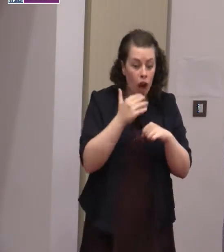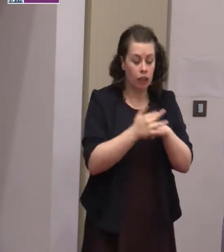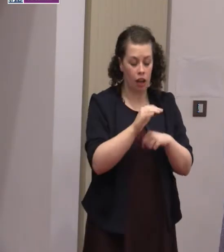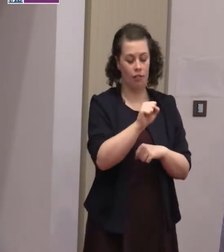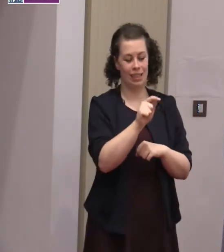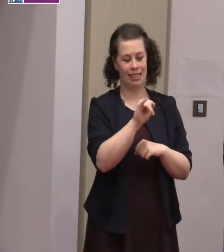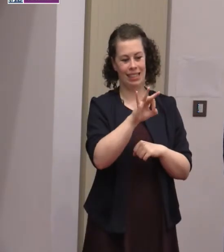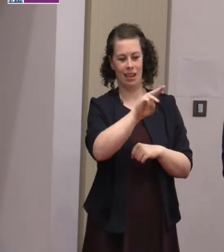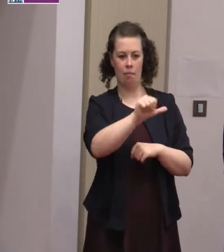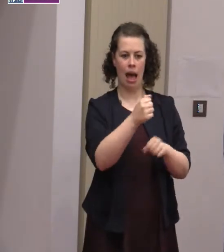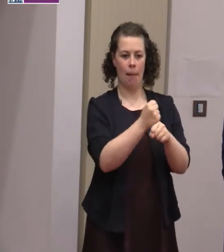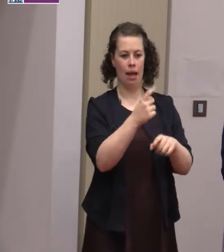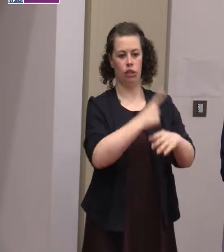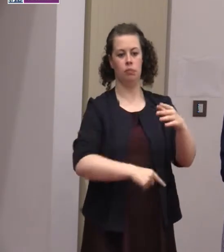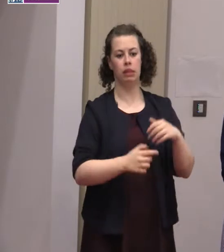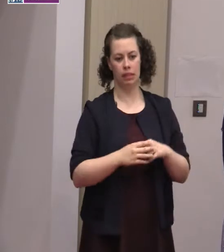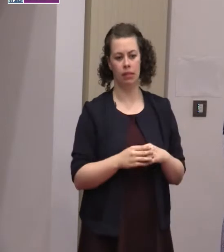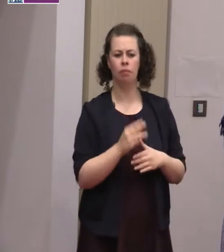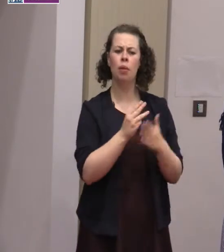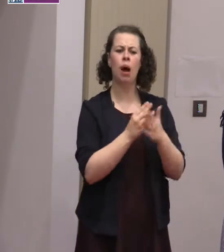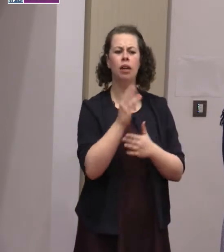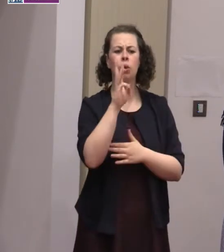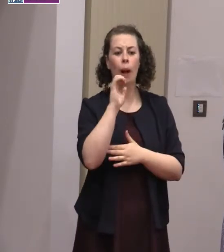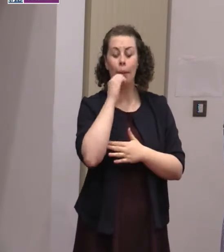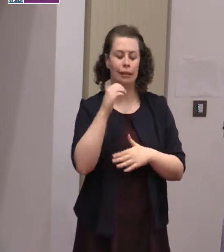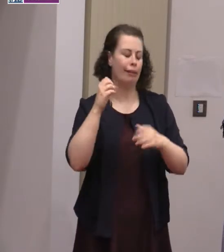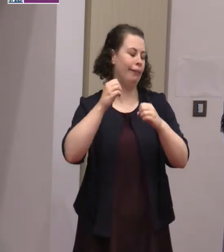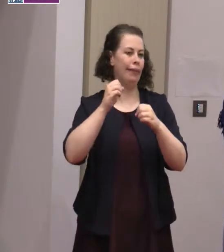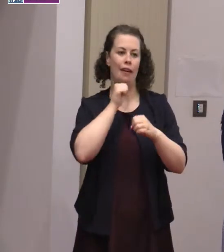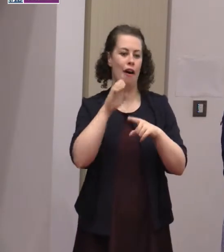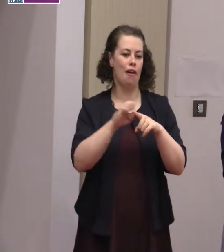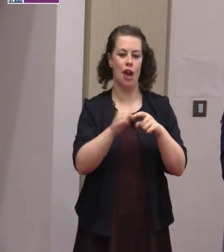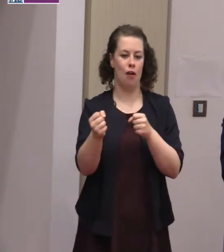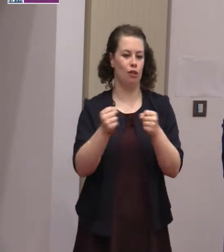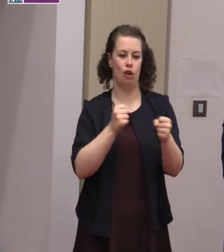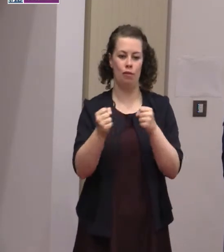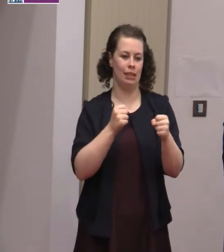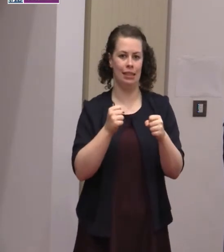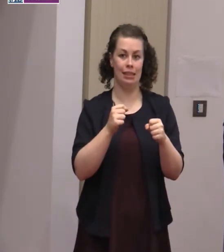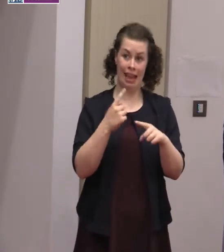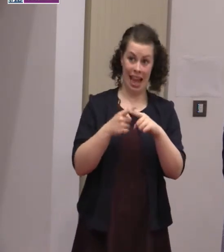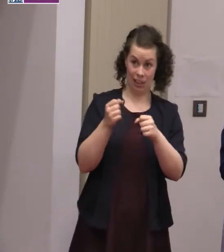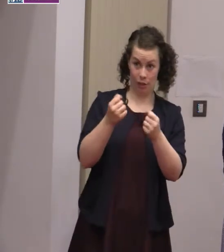Part of it is about lack of service, and how inaccessible services are.